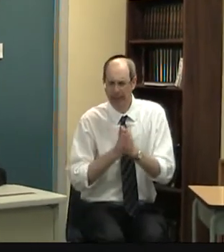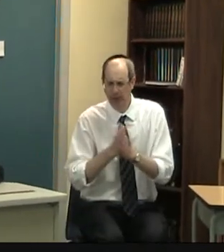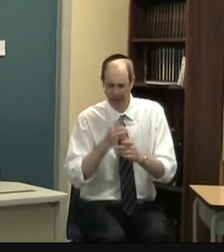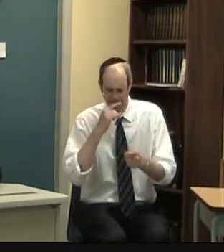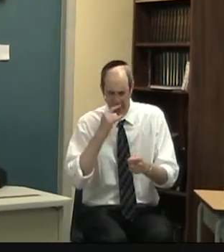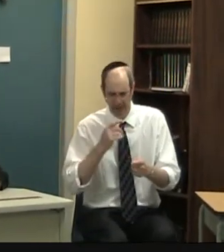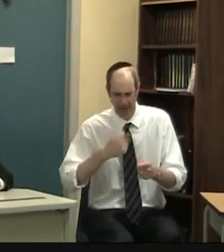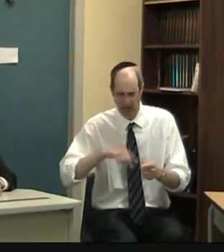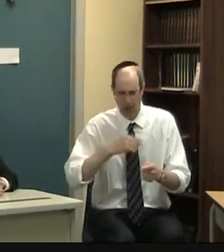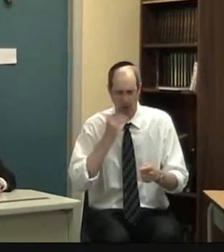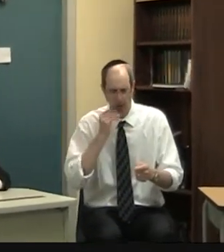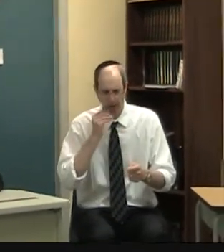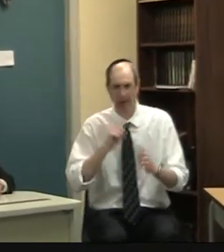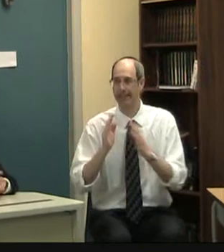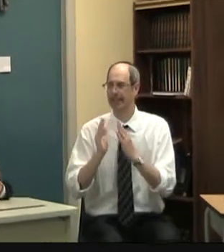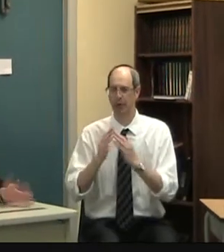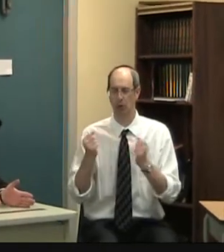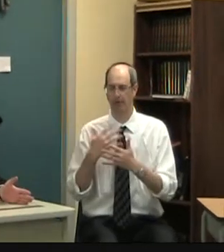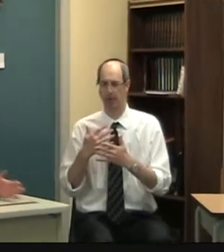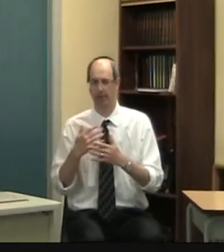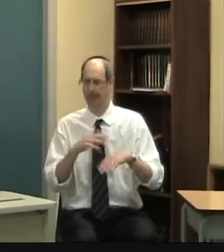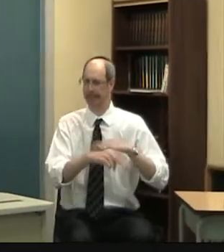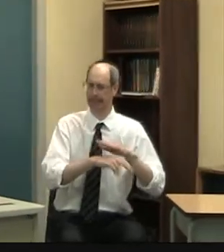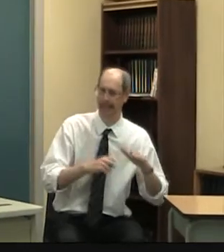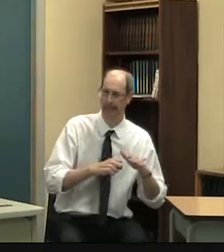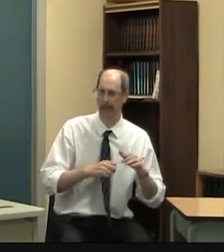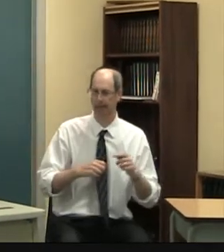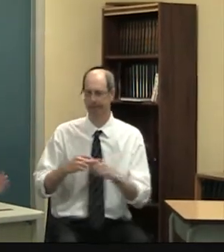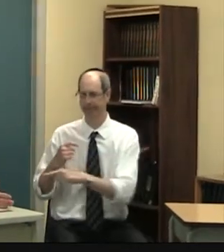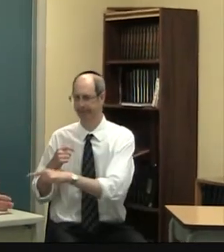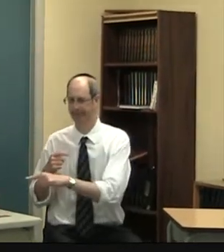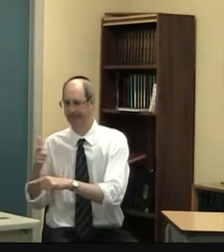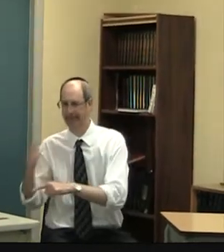the city who was afraid that they would be kidnapped that we would be killed we would kill them well they would kill us